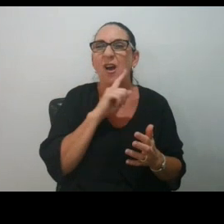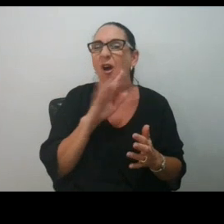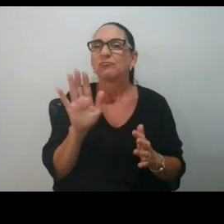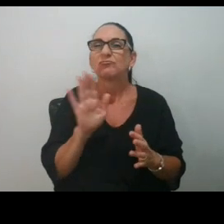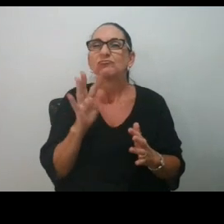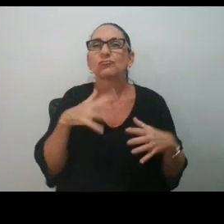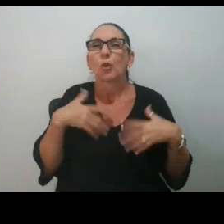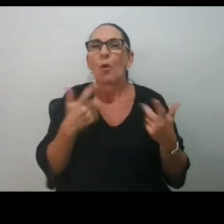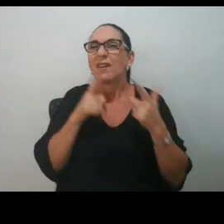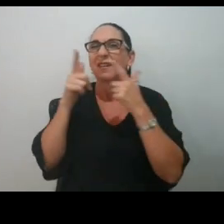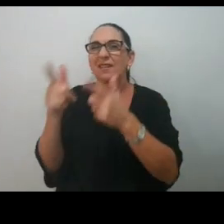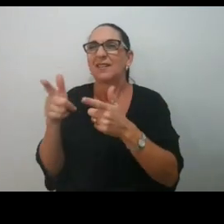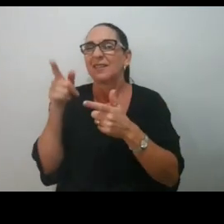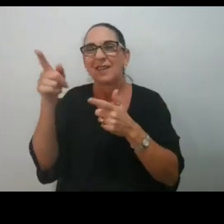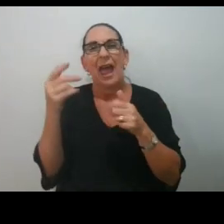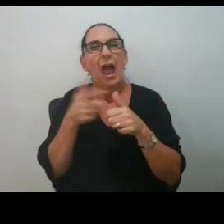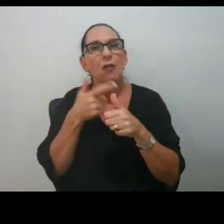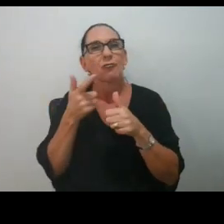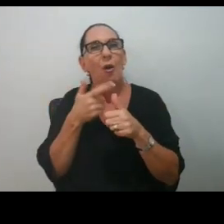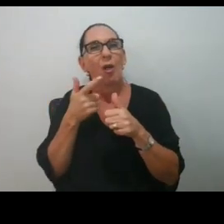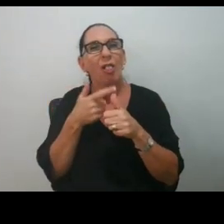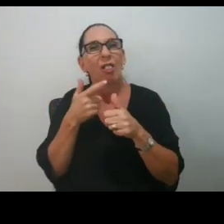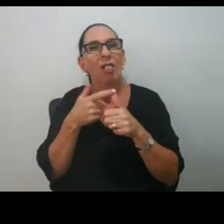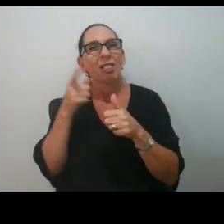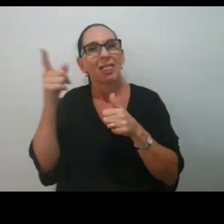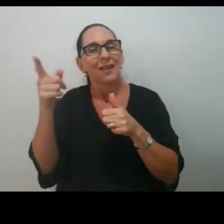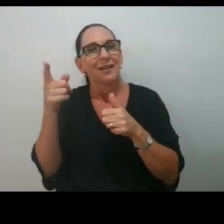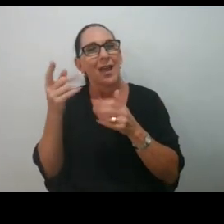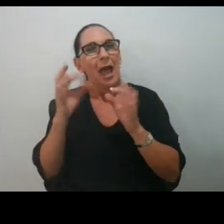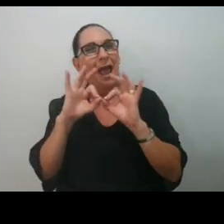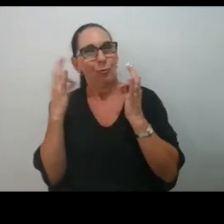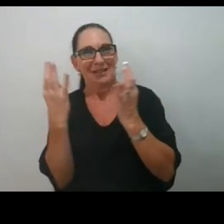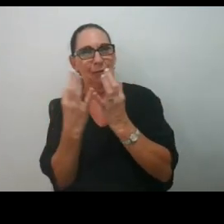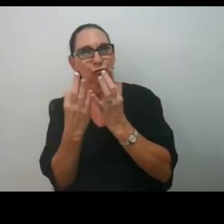the substance use service providers at that point in time was because of his housing his mental